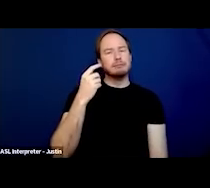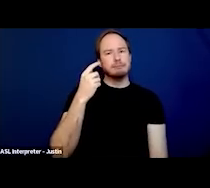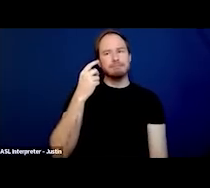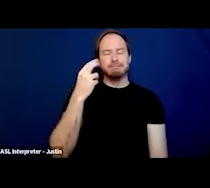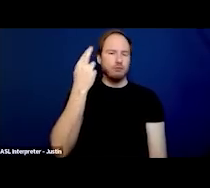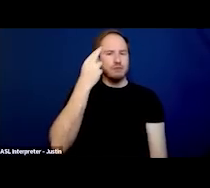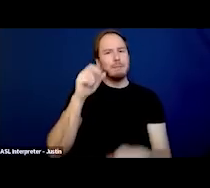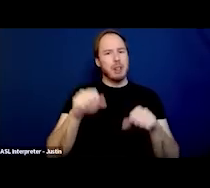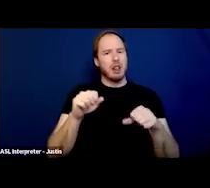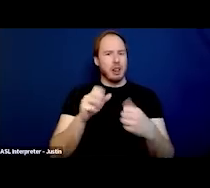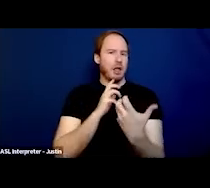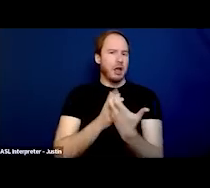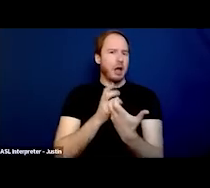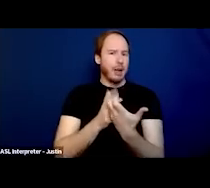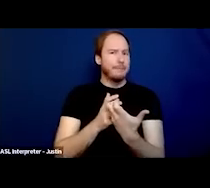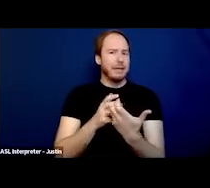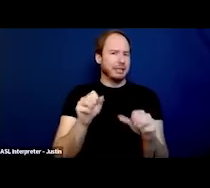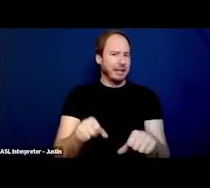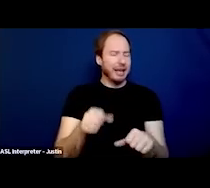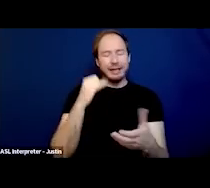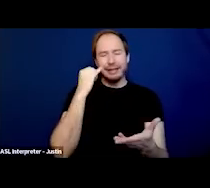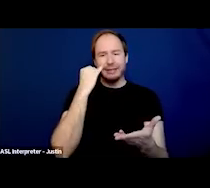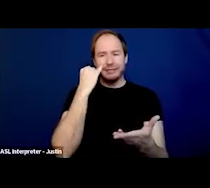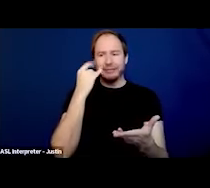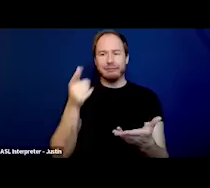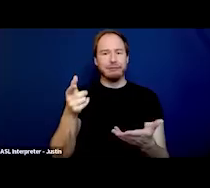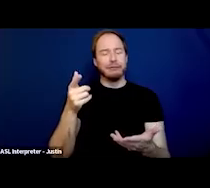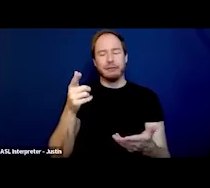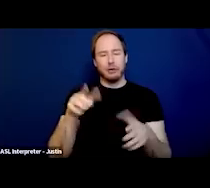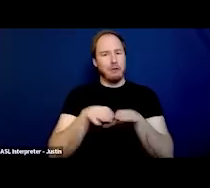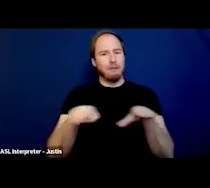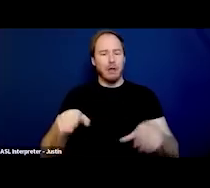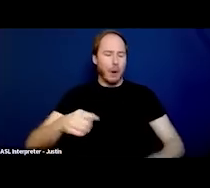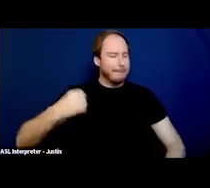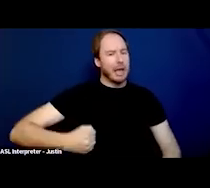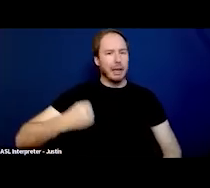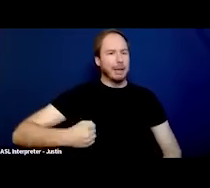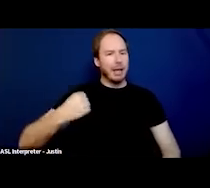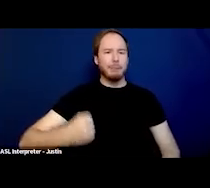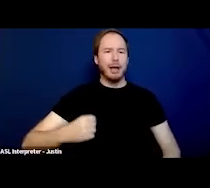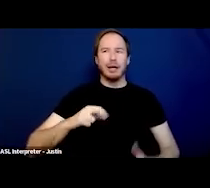based on what's going on with them. If it's somebody banging on the floor and it's driving their downstairs resident nuts,